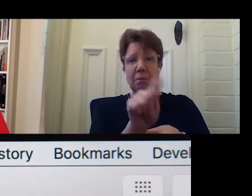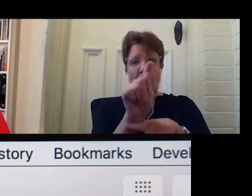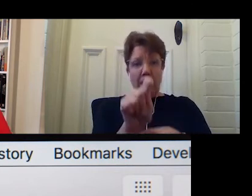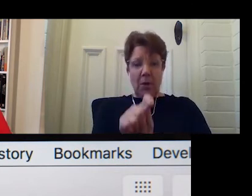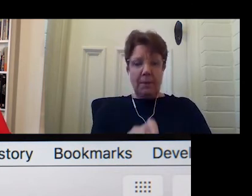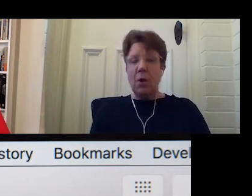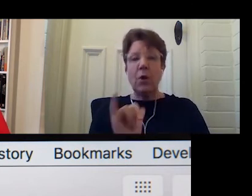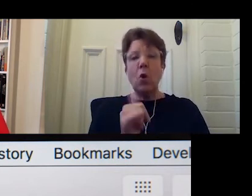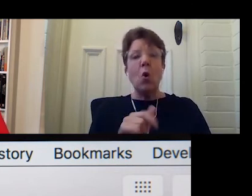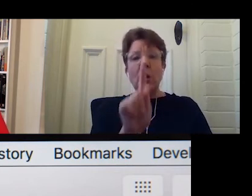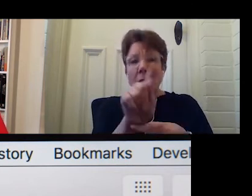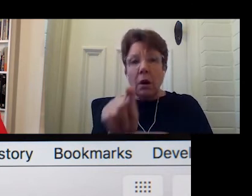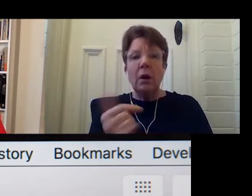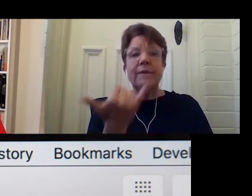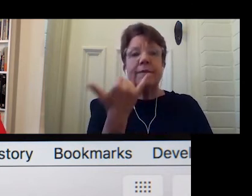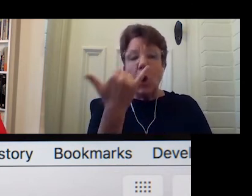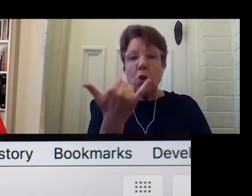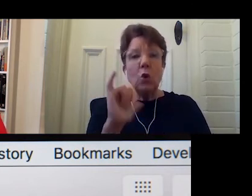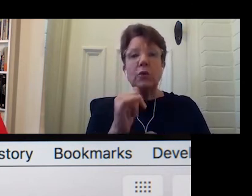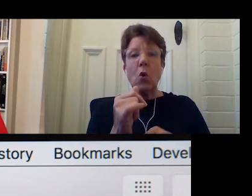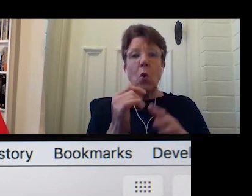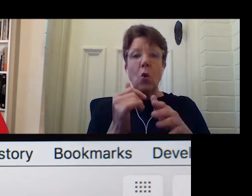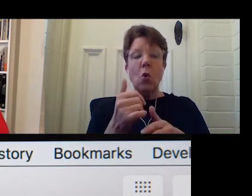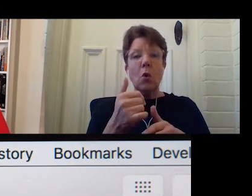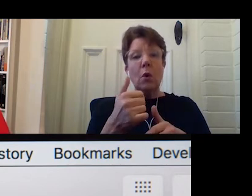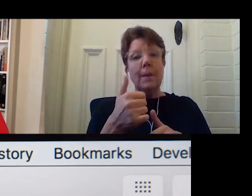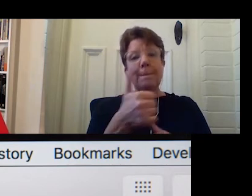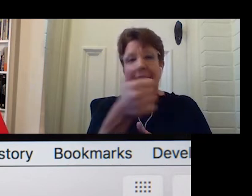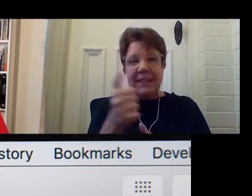calls or messages that you're receiving through social media,